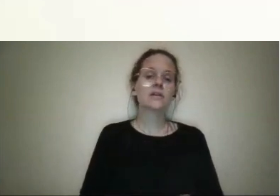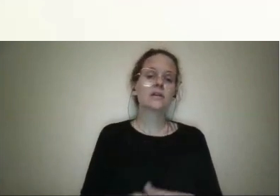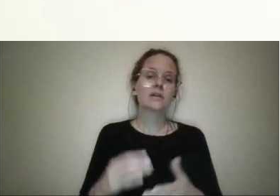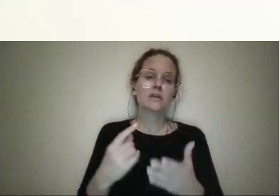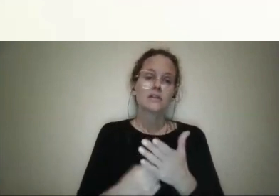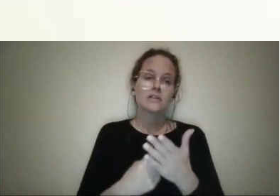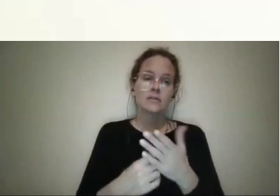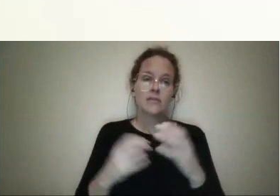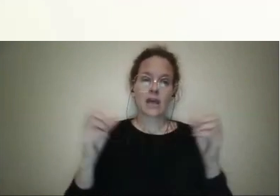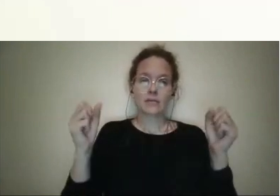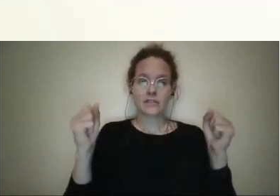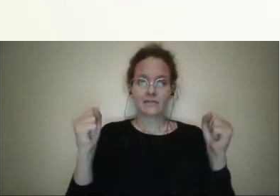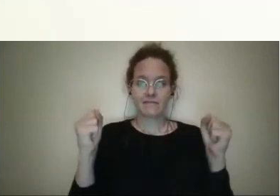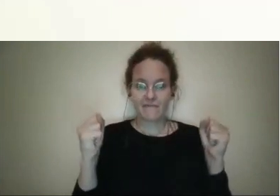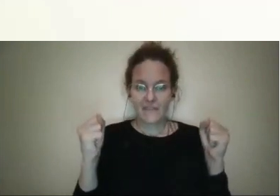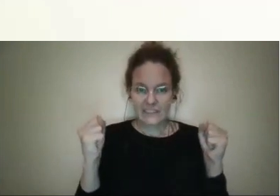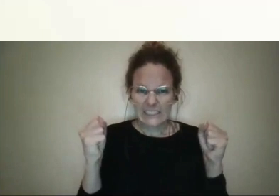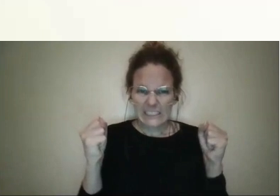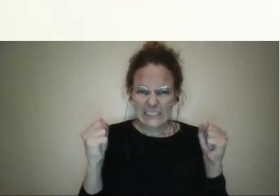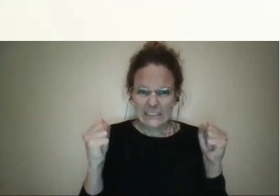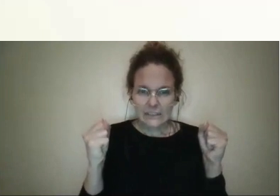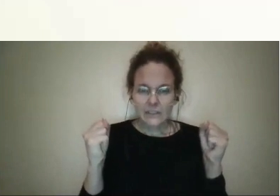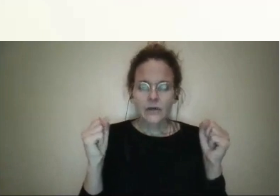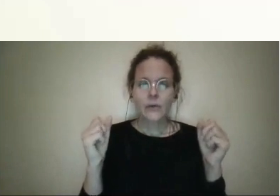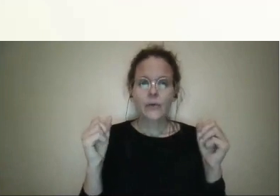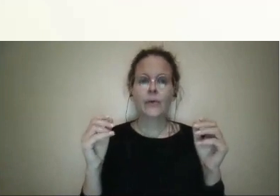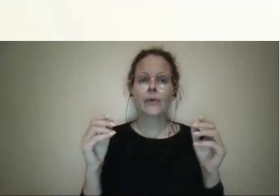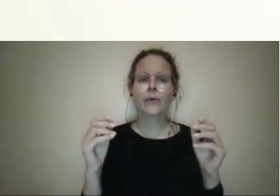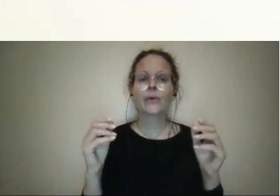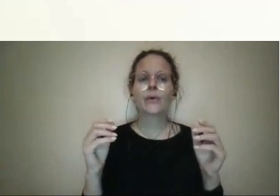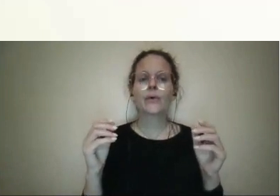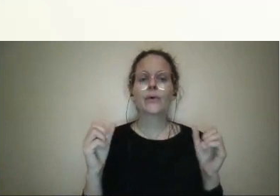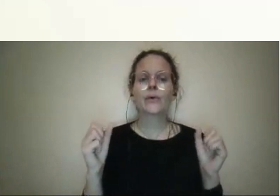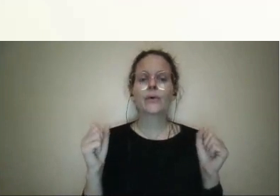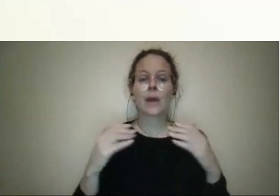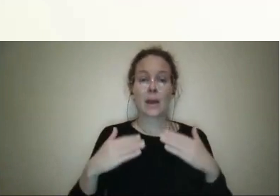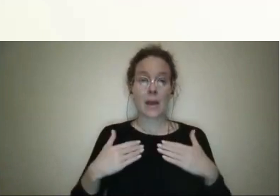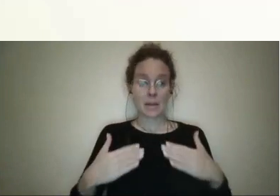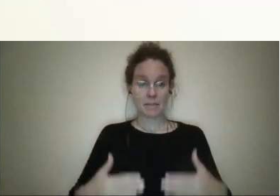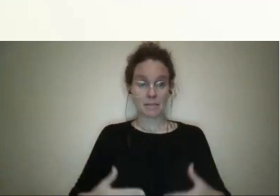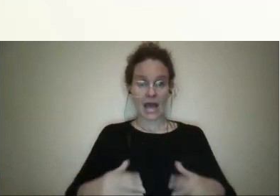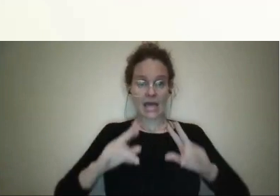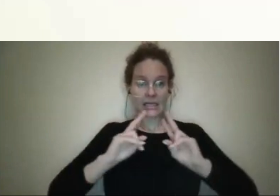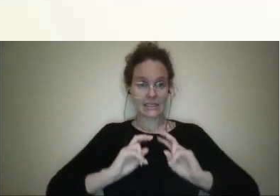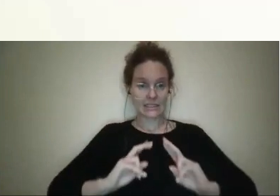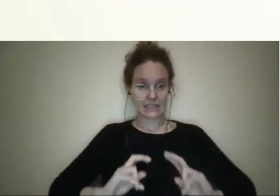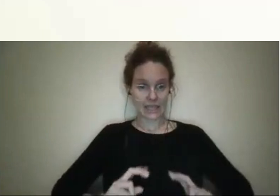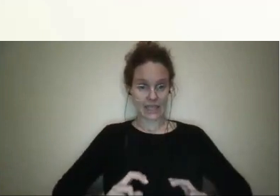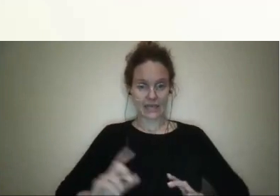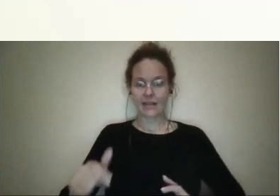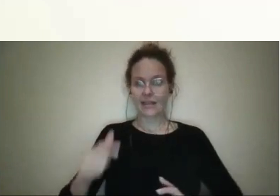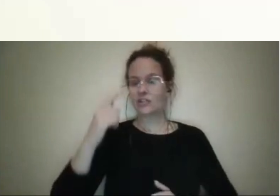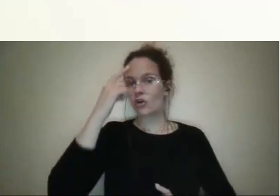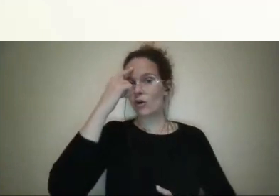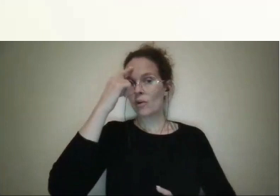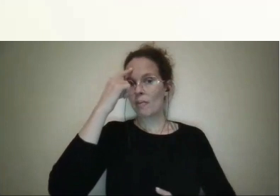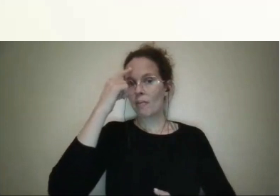and then we relax our hand. We do a body scan: and this is a mindful exercise. "Okay everyone,